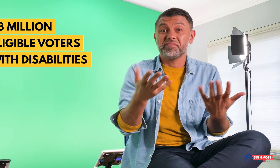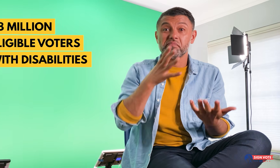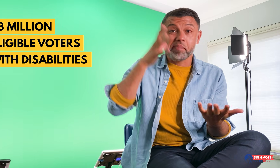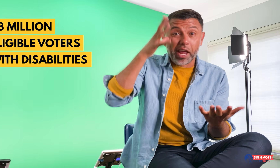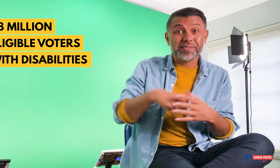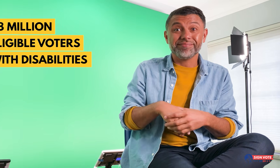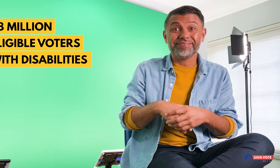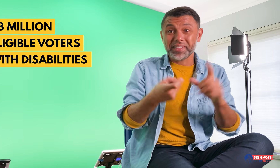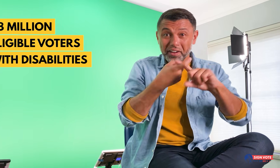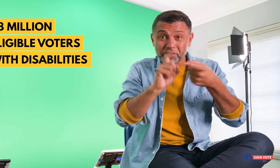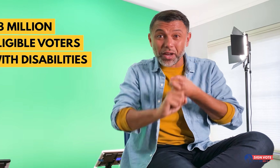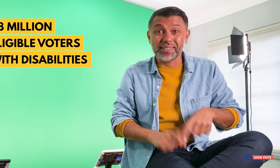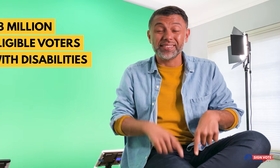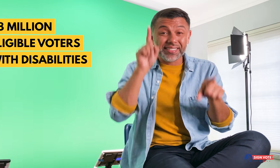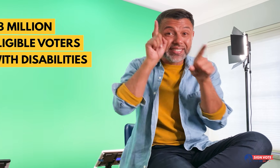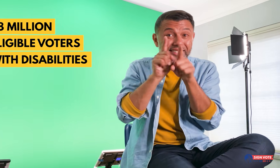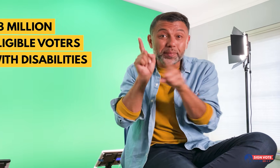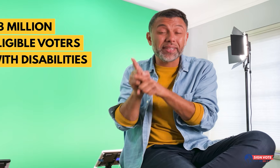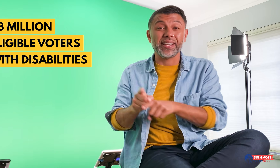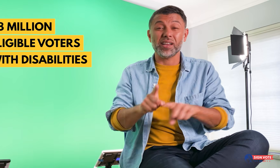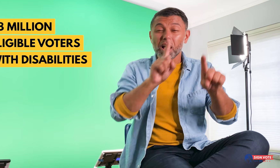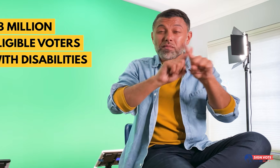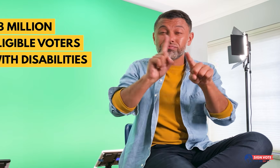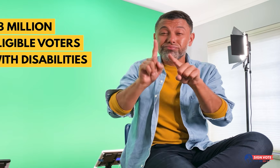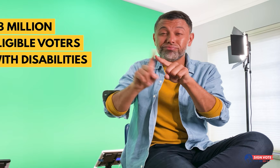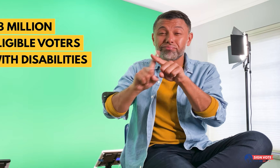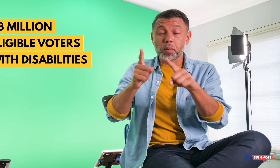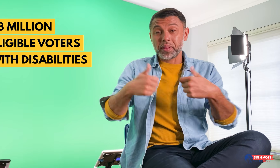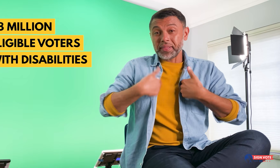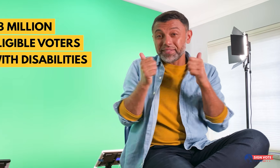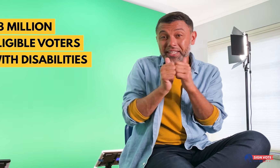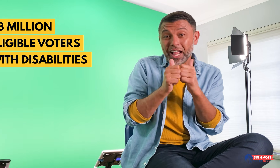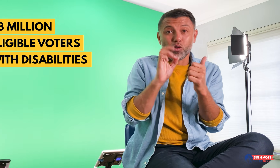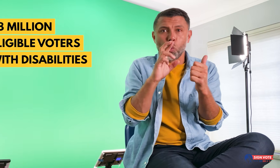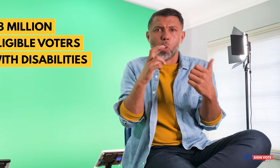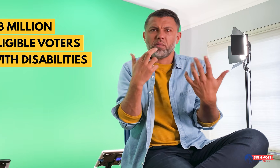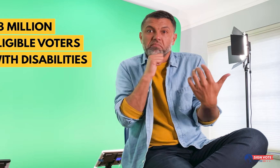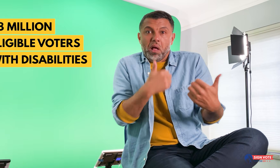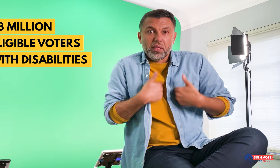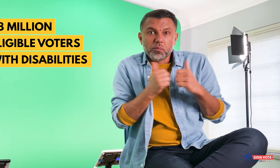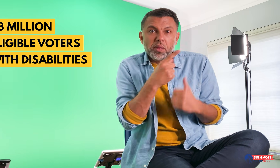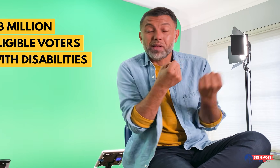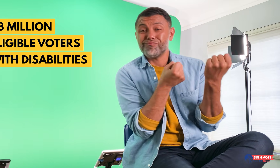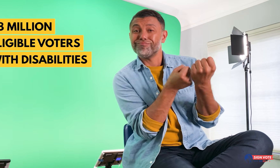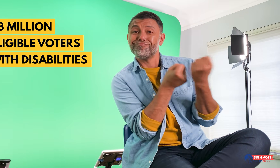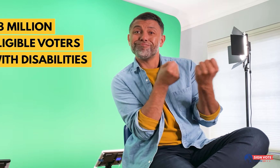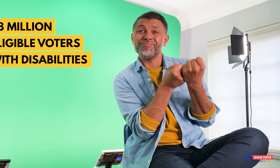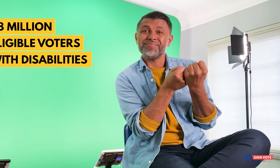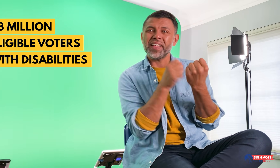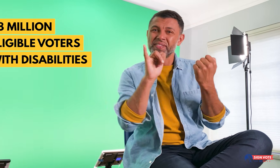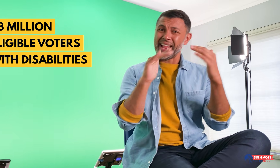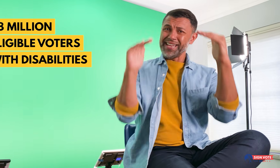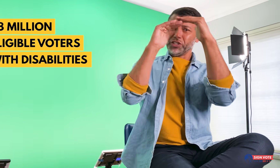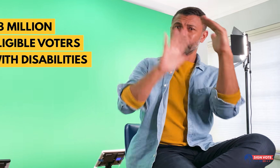Parents, friends, siblings, roommates, and so many more who join in this fight.